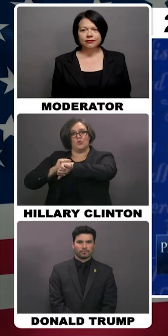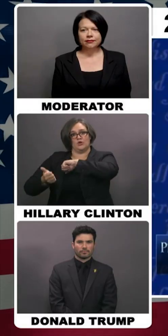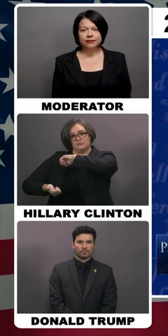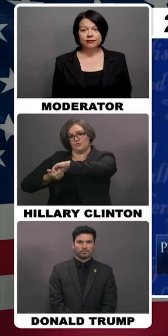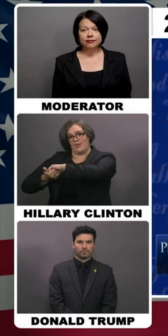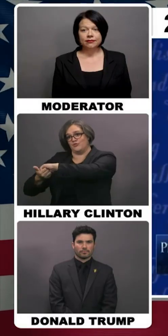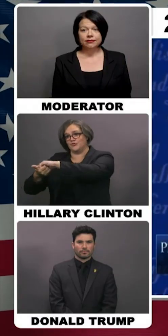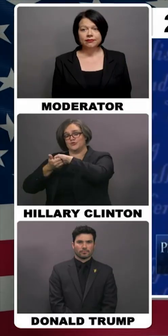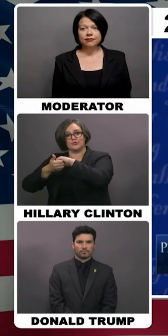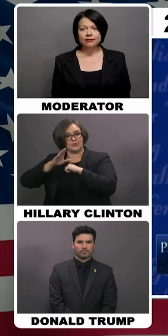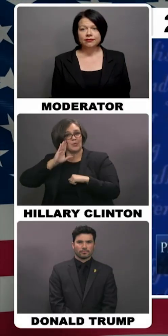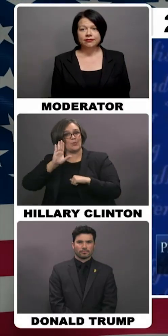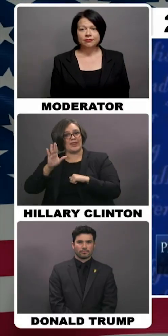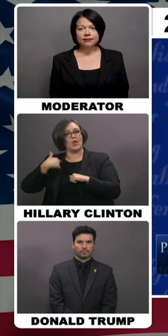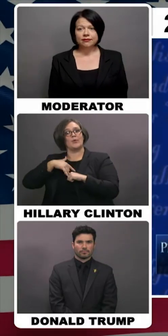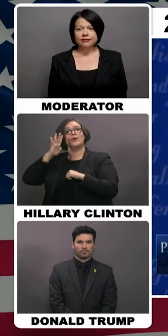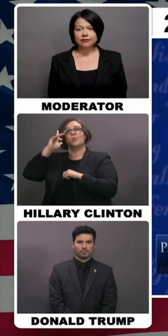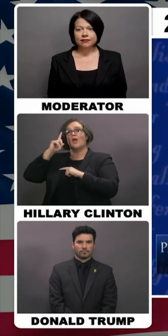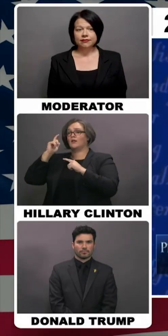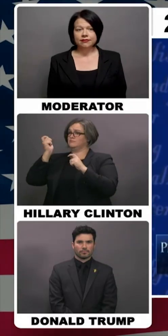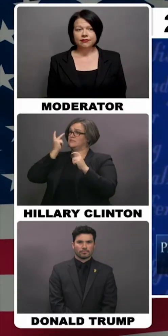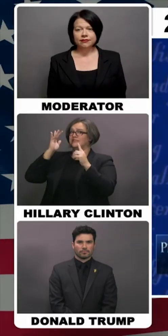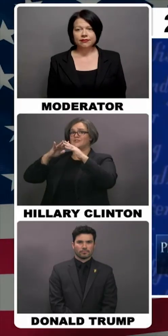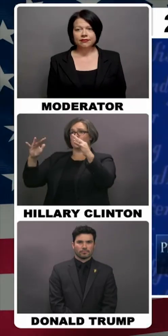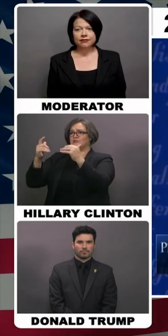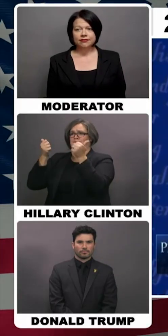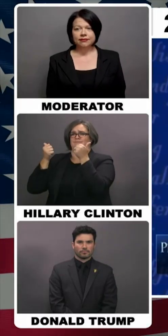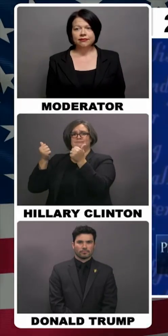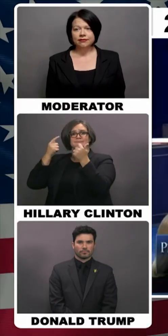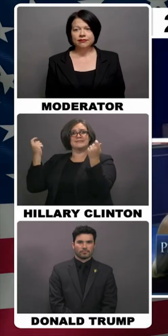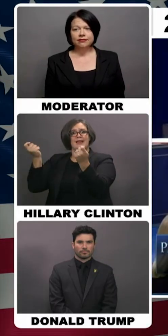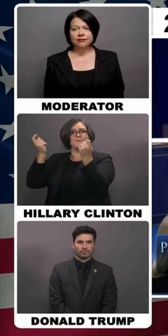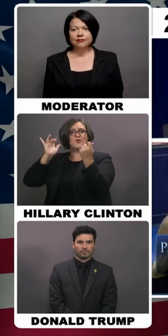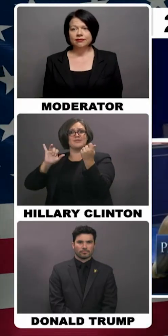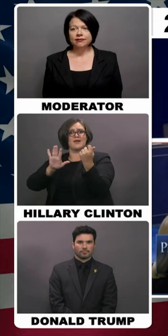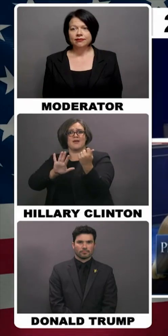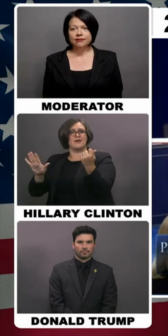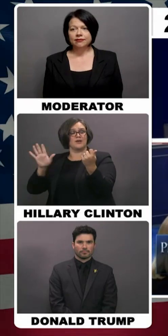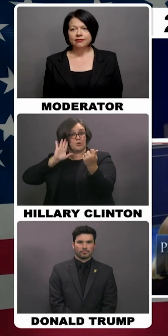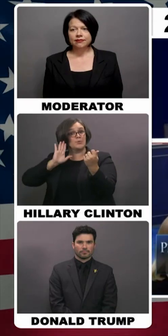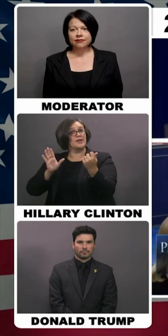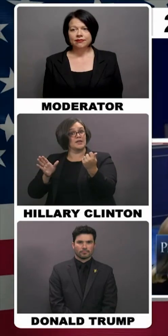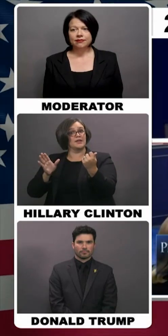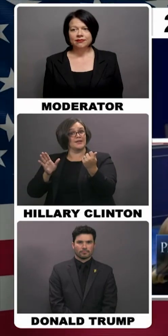and we will celebrate our diversity. These are very important values to me,